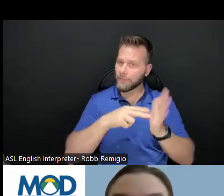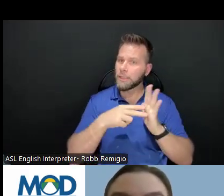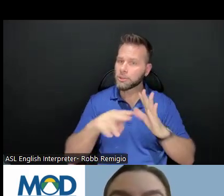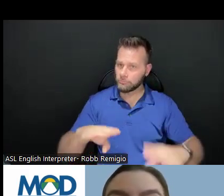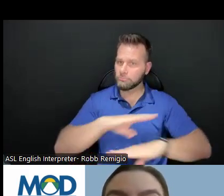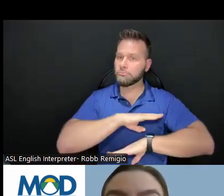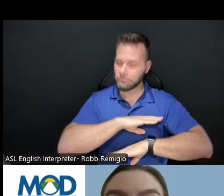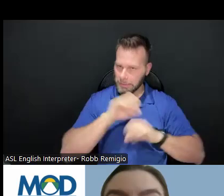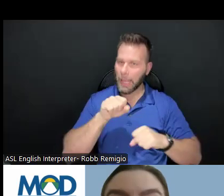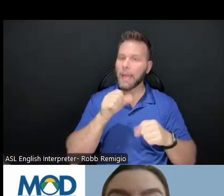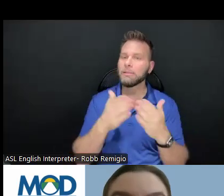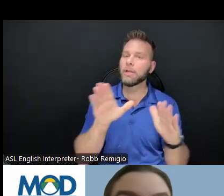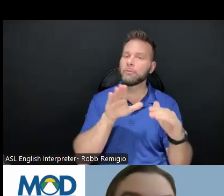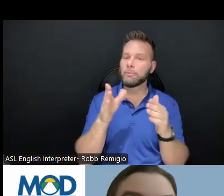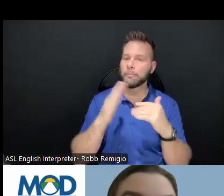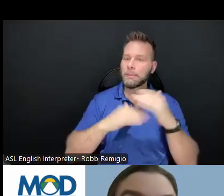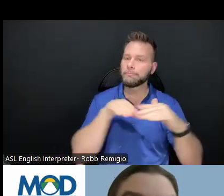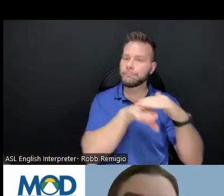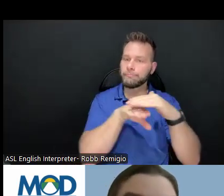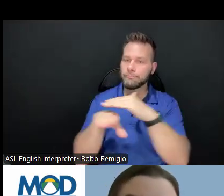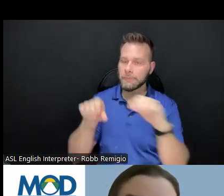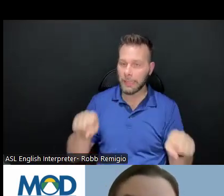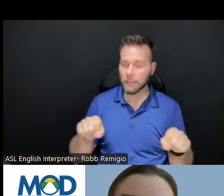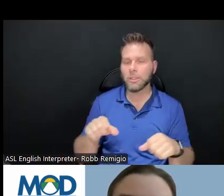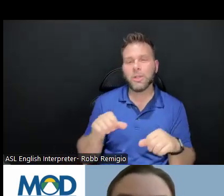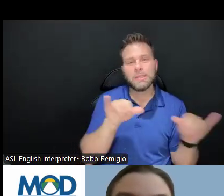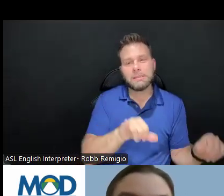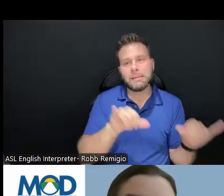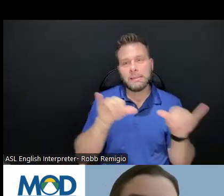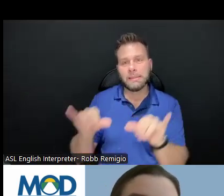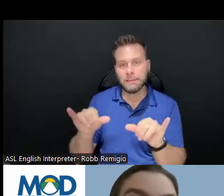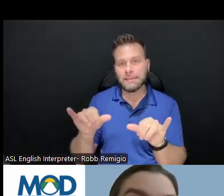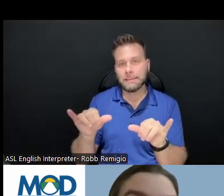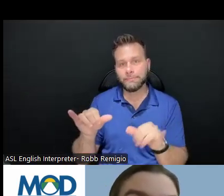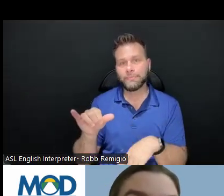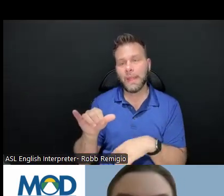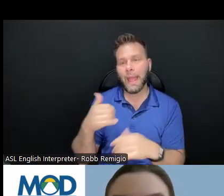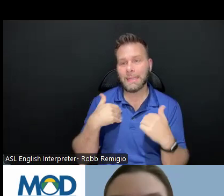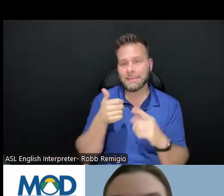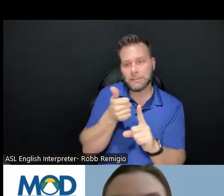Service Animal, then they're allowed in to public places. So, effective communication similarly has its own process,